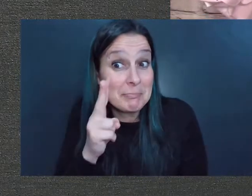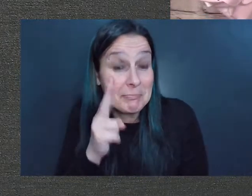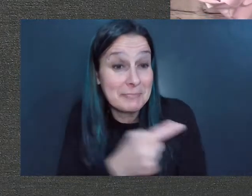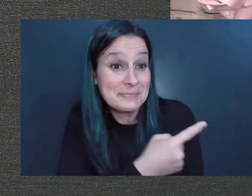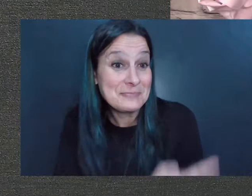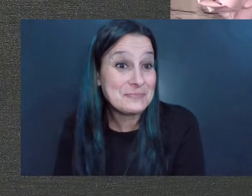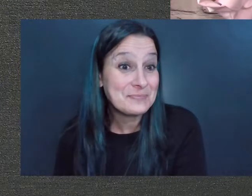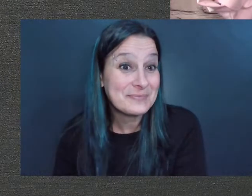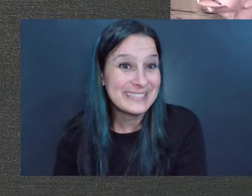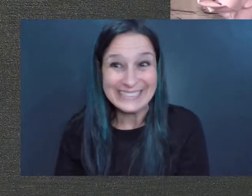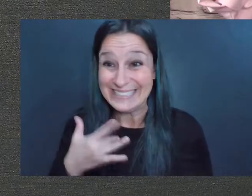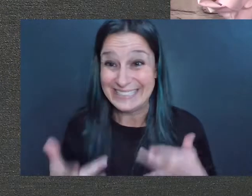I'm so excited.